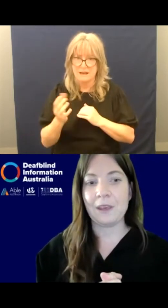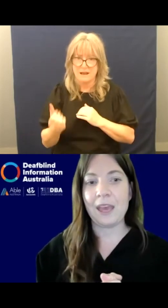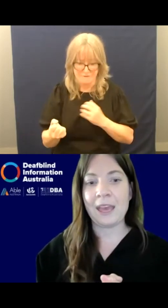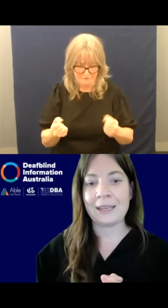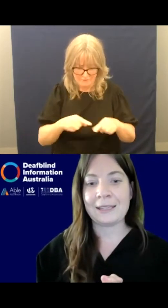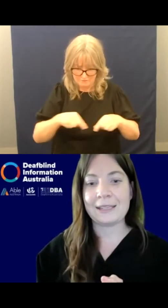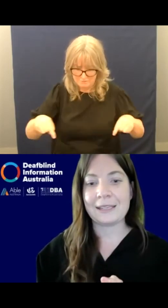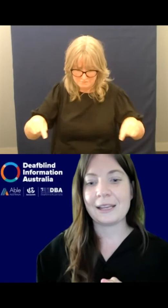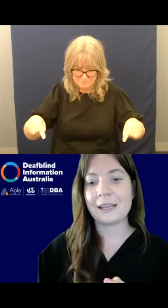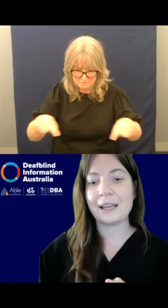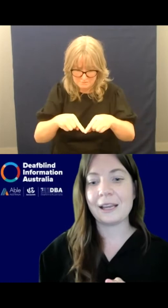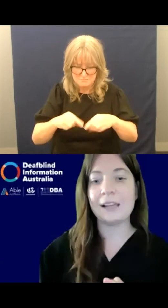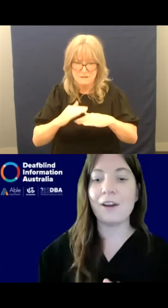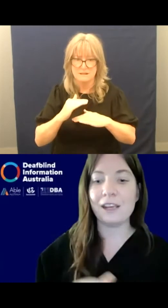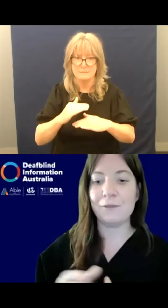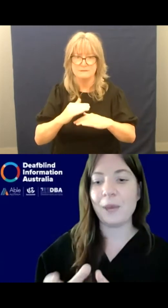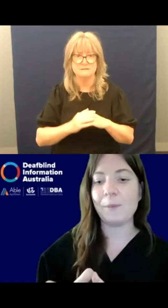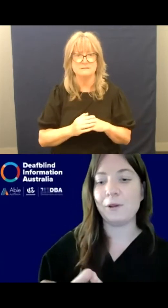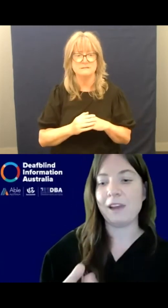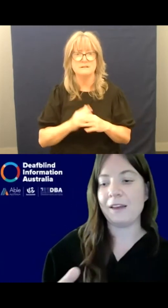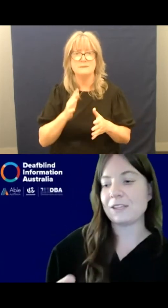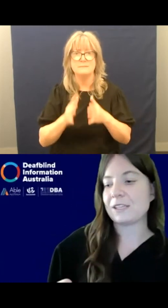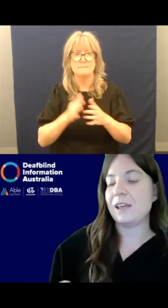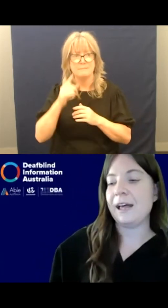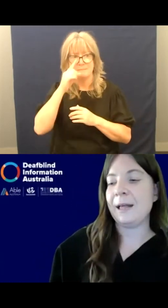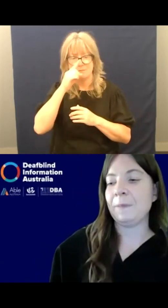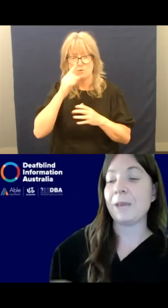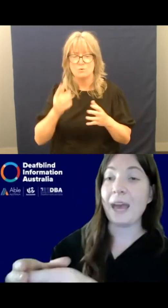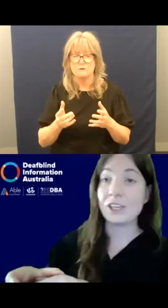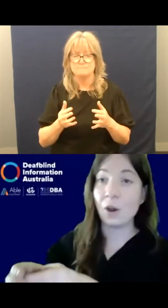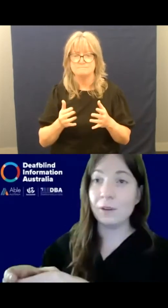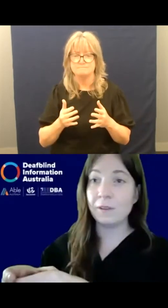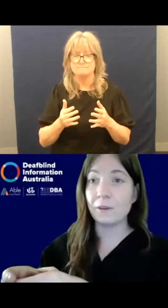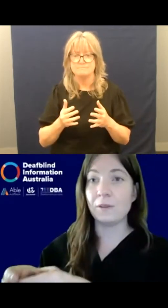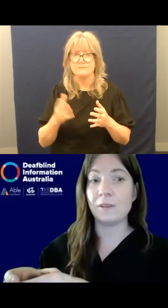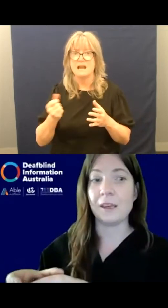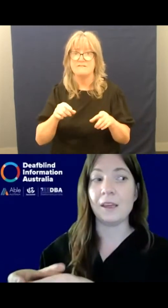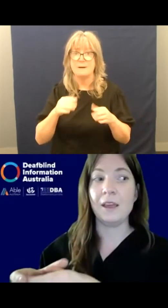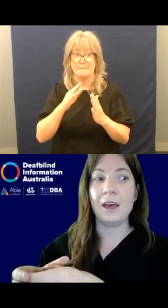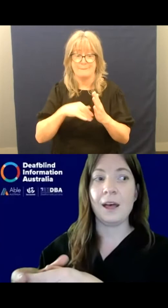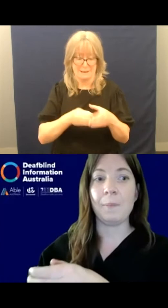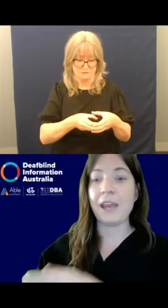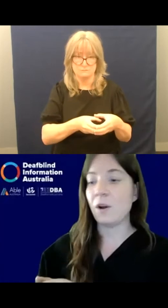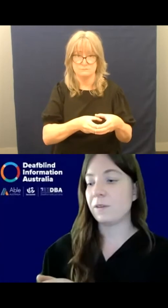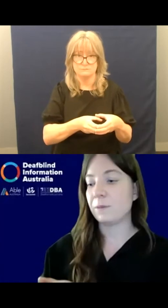And cloudy for people around like paint holders, using paint holders which are